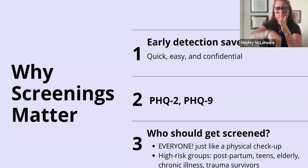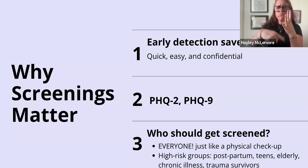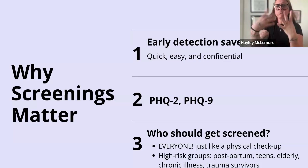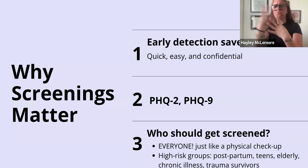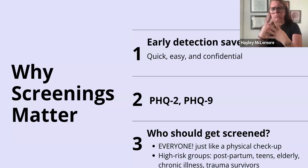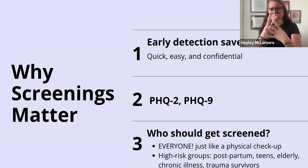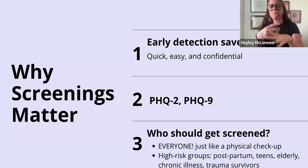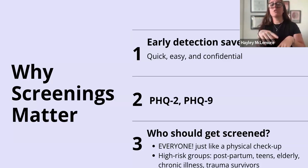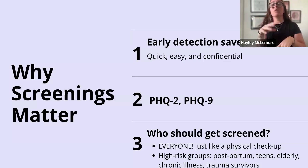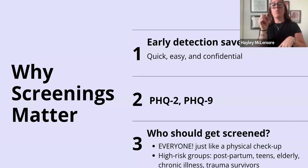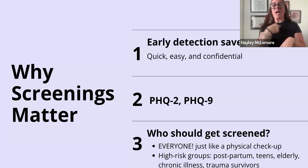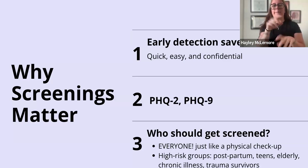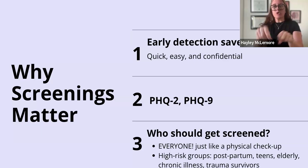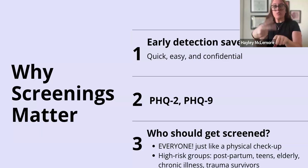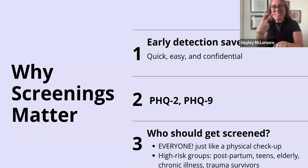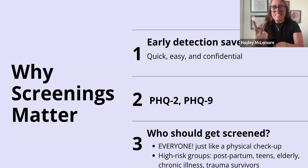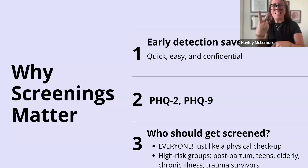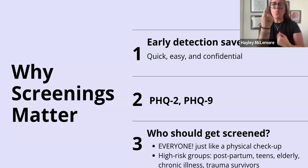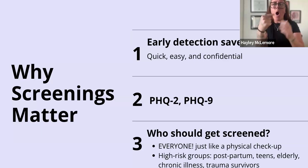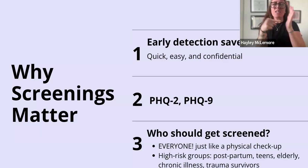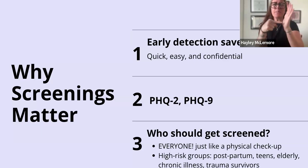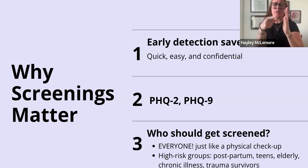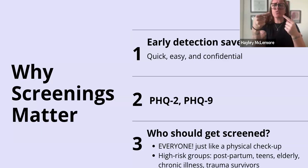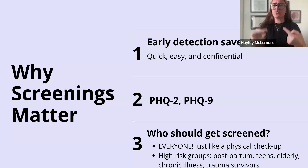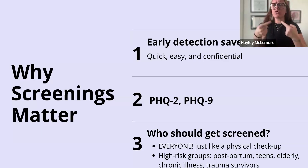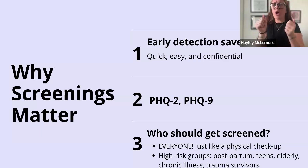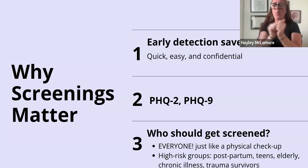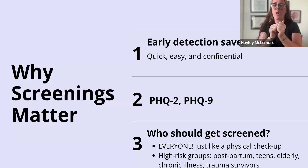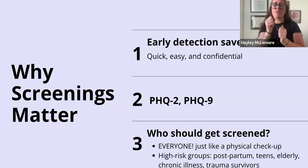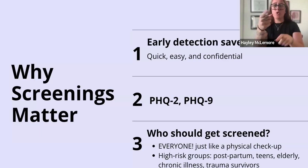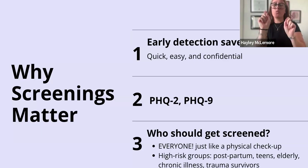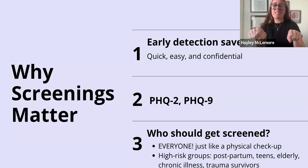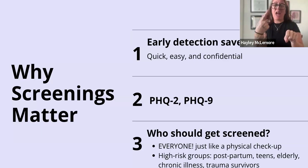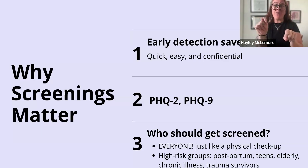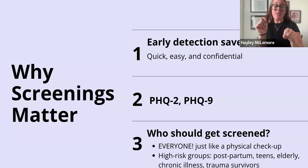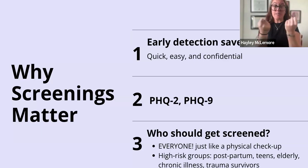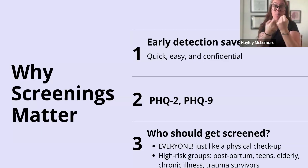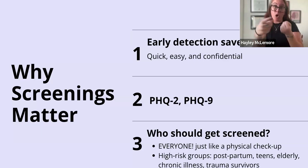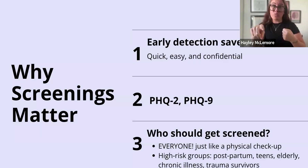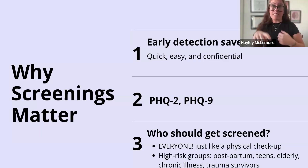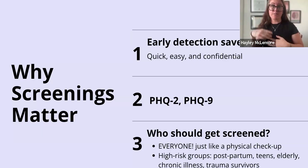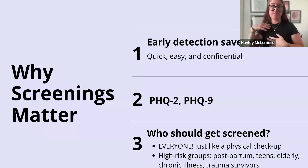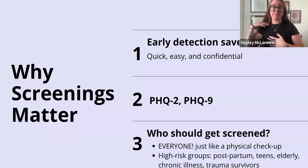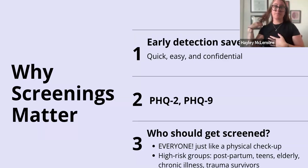So those are more in depth screenings that show what you would struggle with